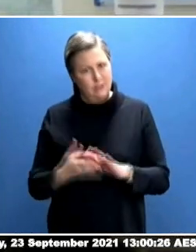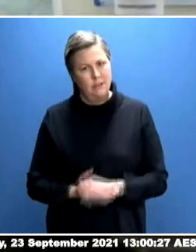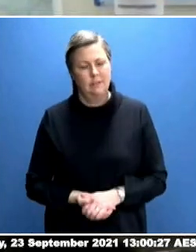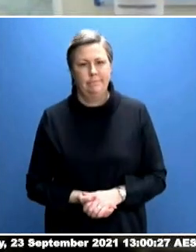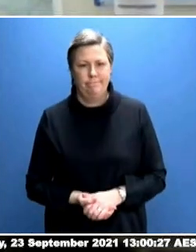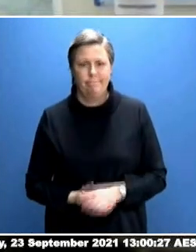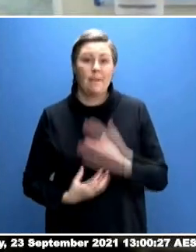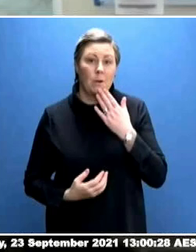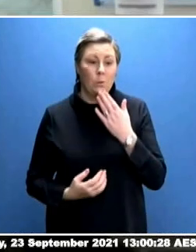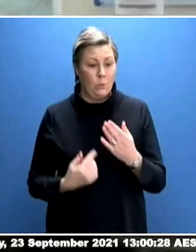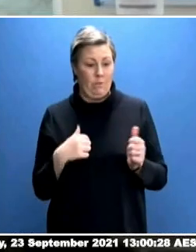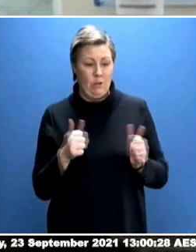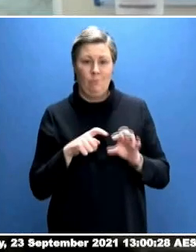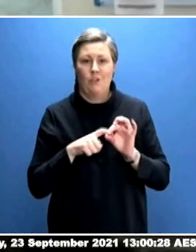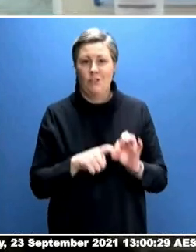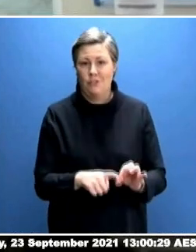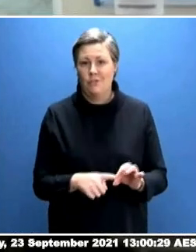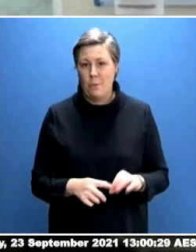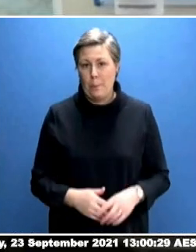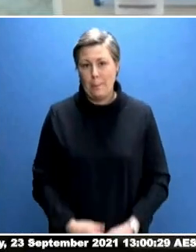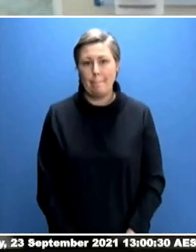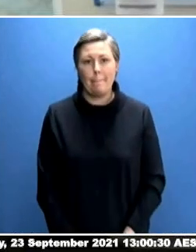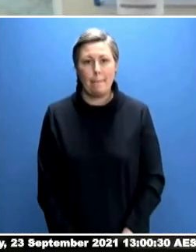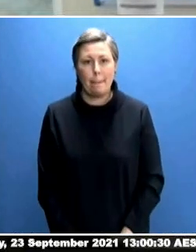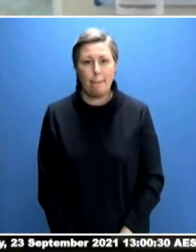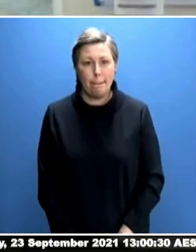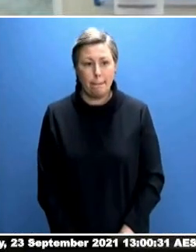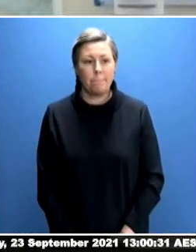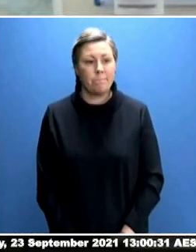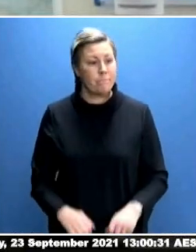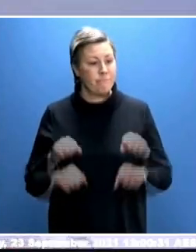Those are the questions I have, Chair. Thank you, Mr Crowley, thank you, Mr Espie.